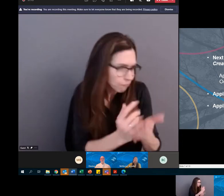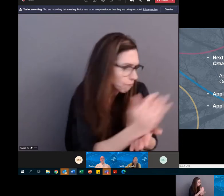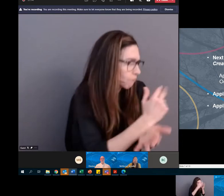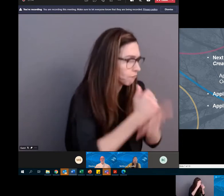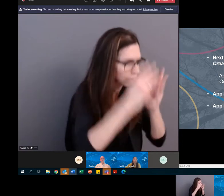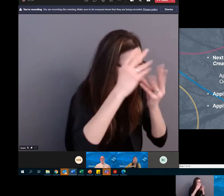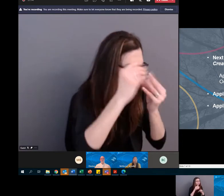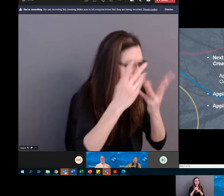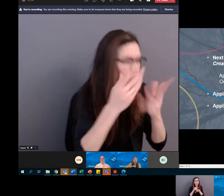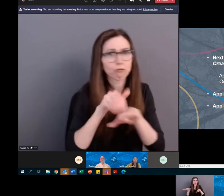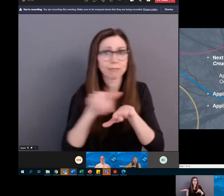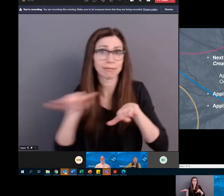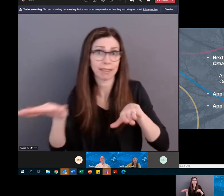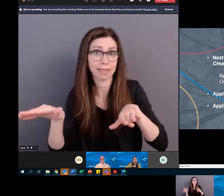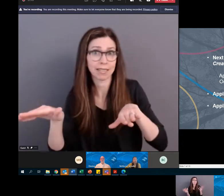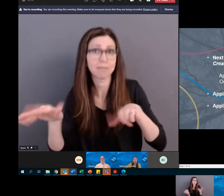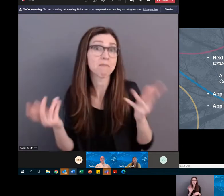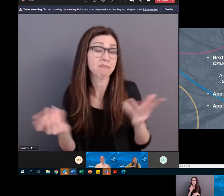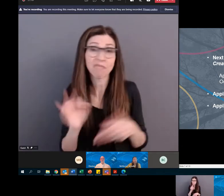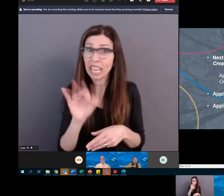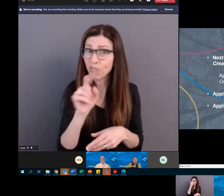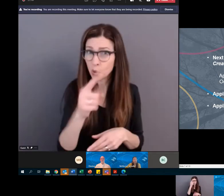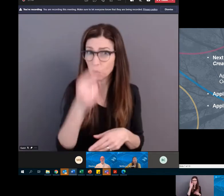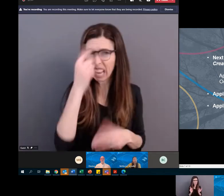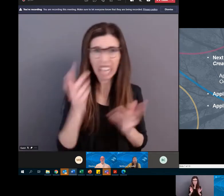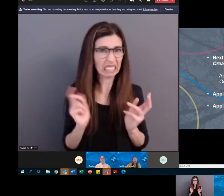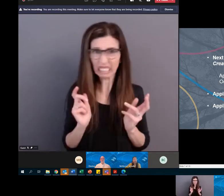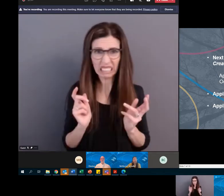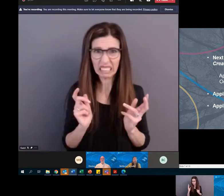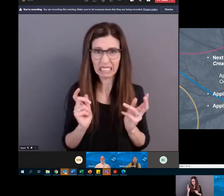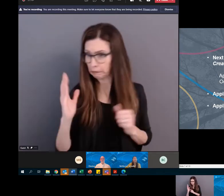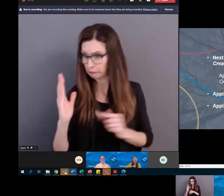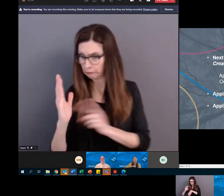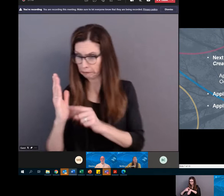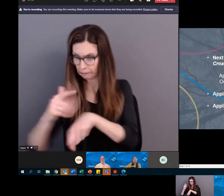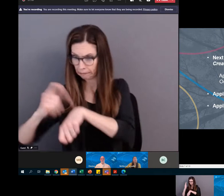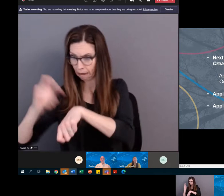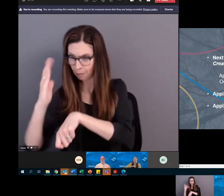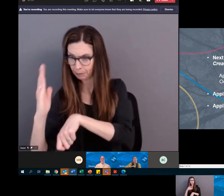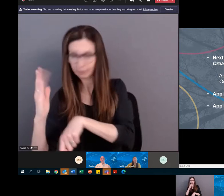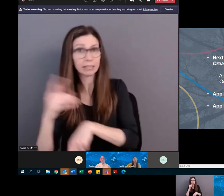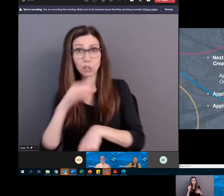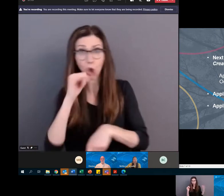project or activity plans will be ready by a cut-off date or application deadline,